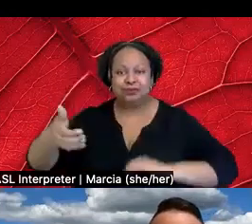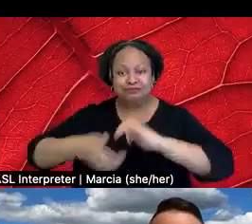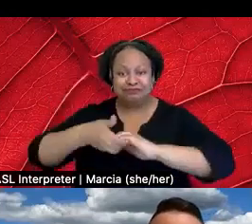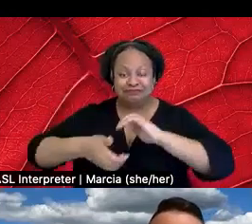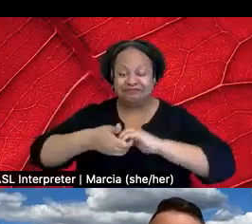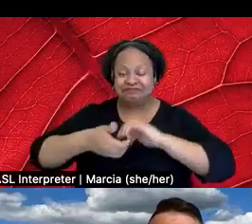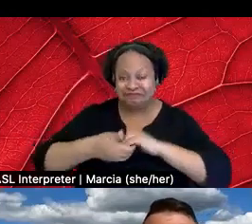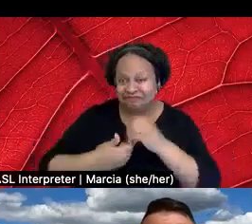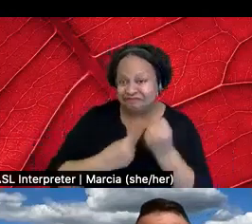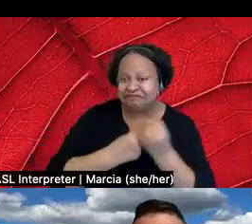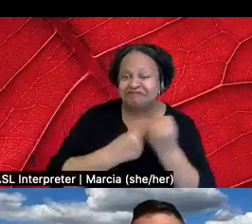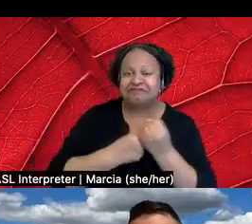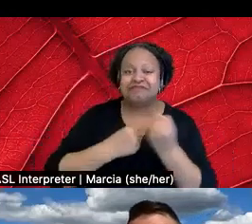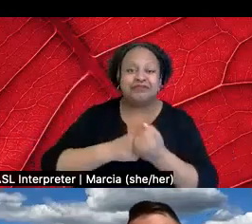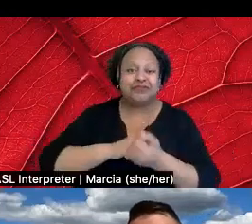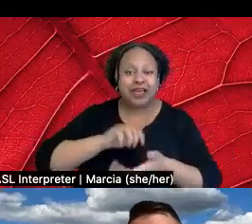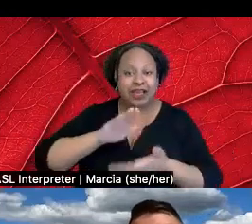On the academic side in terms of this work,